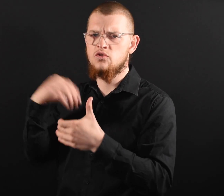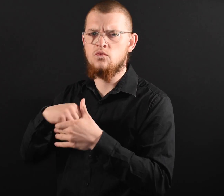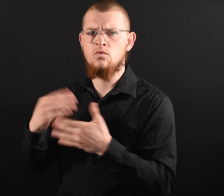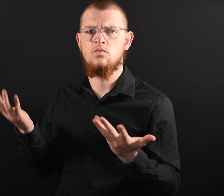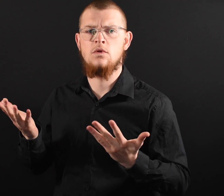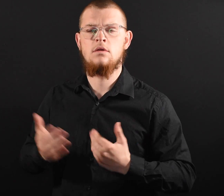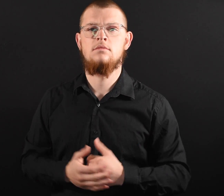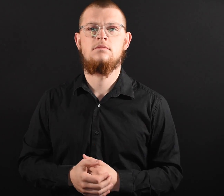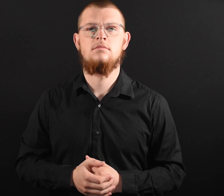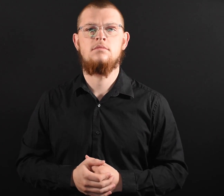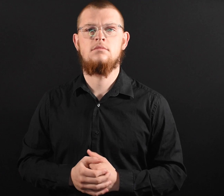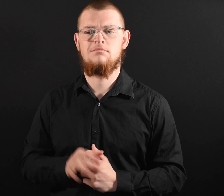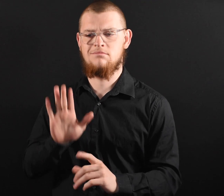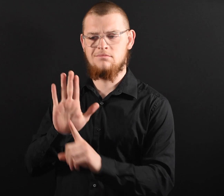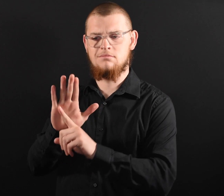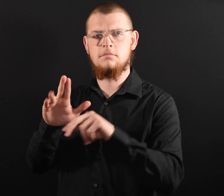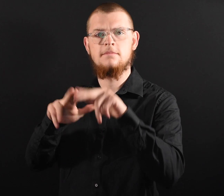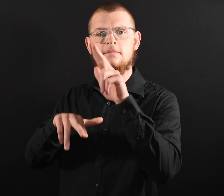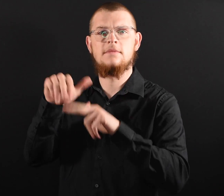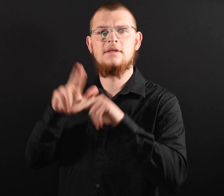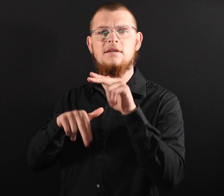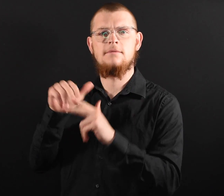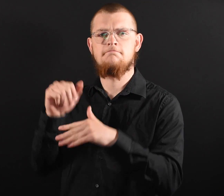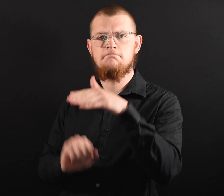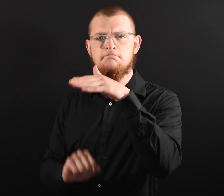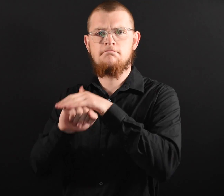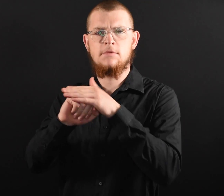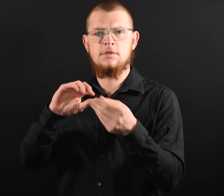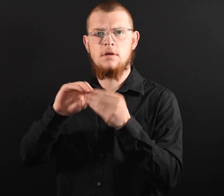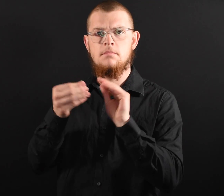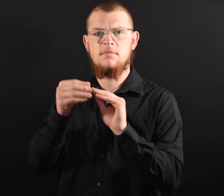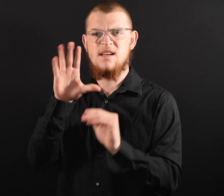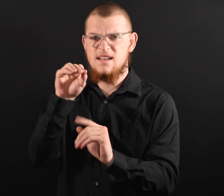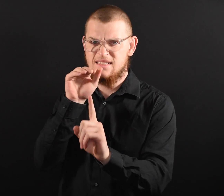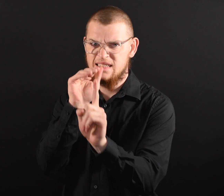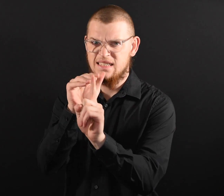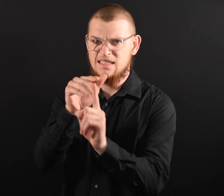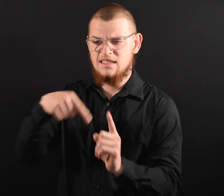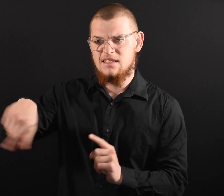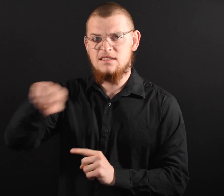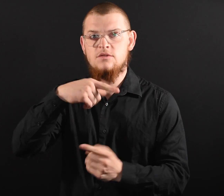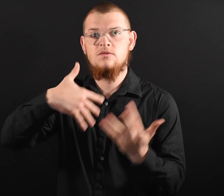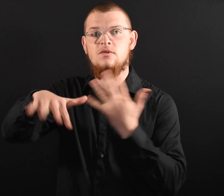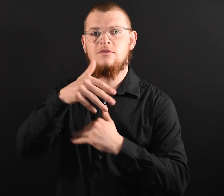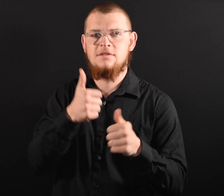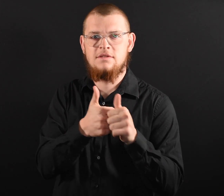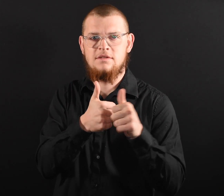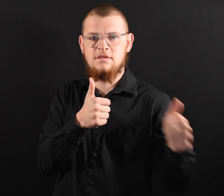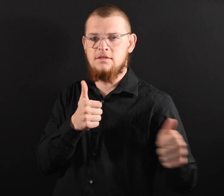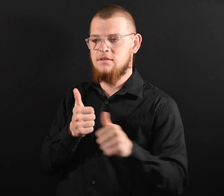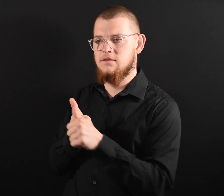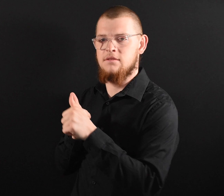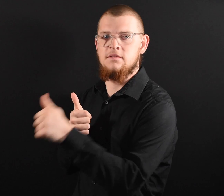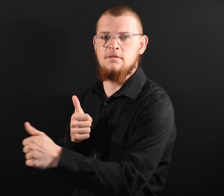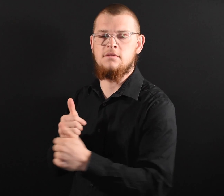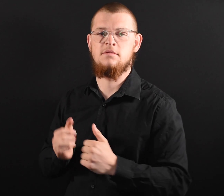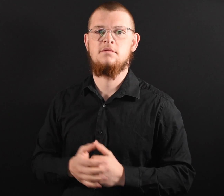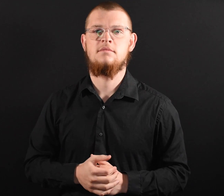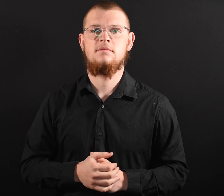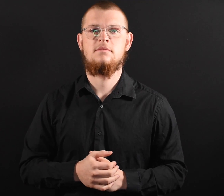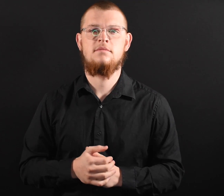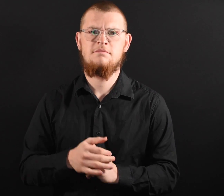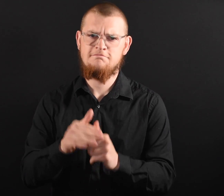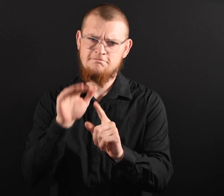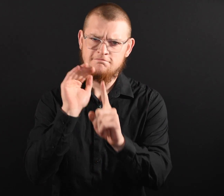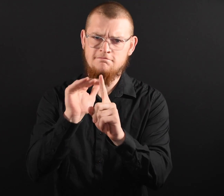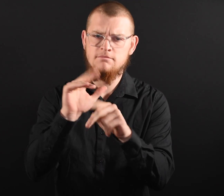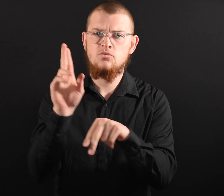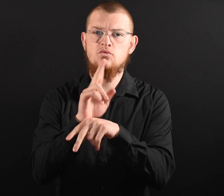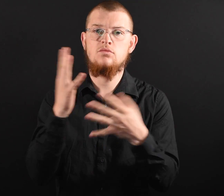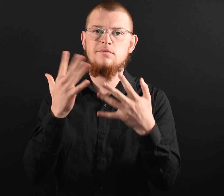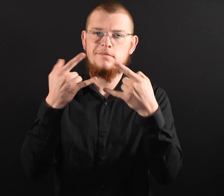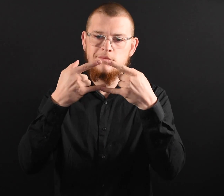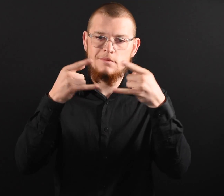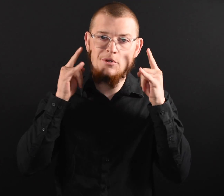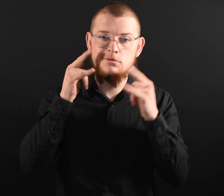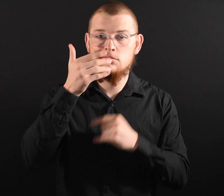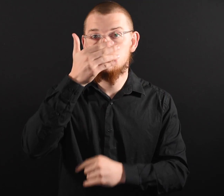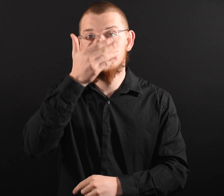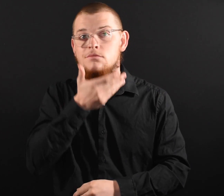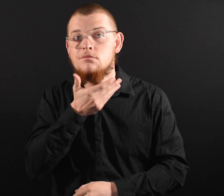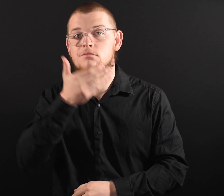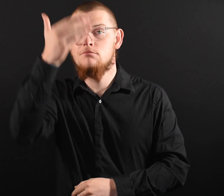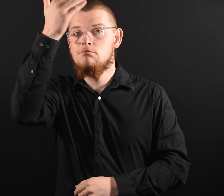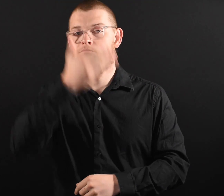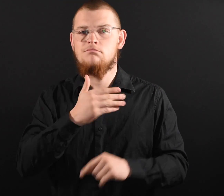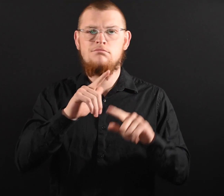● Capacity and social distancing ● Masks and face coverings